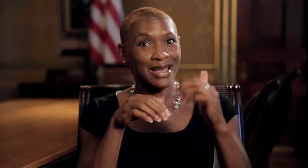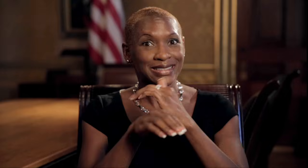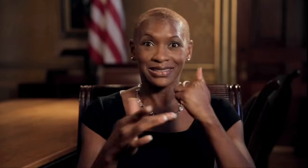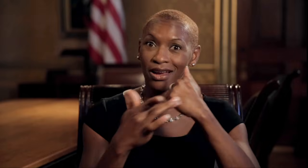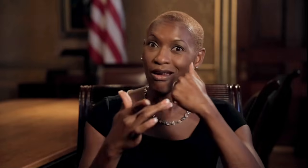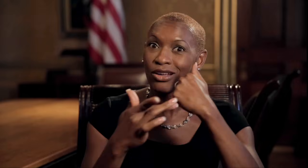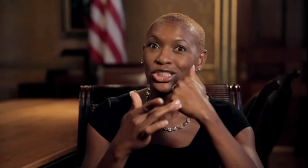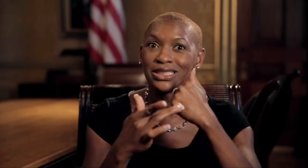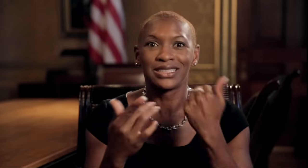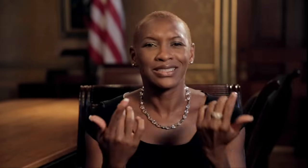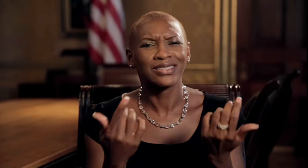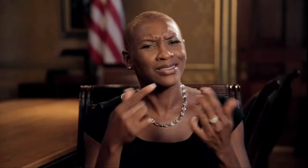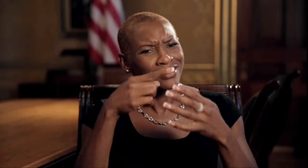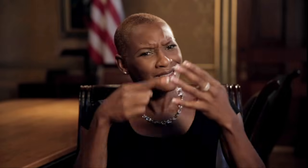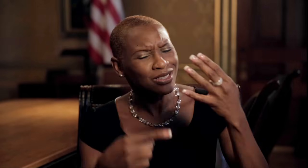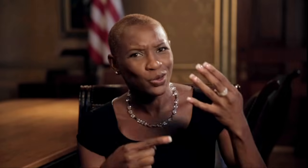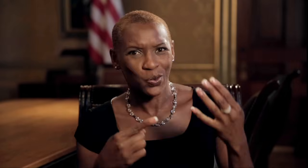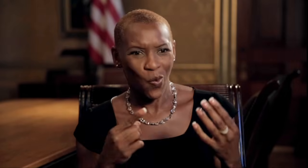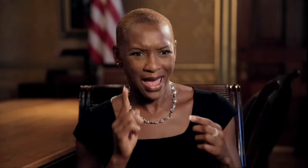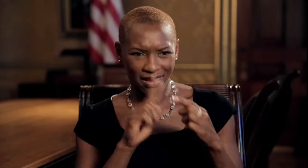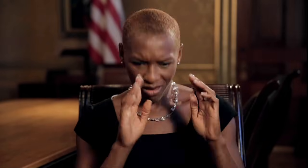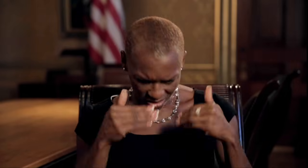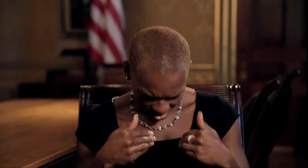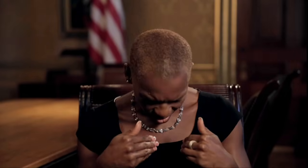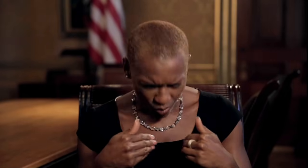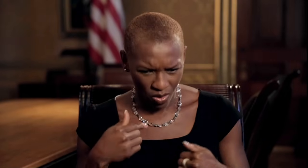struggling with access to technology, and so forth. So I can't be focused on myself.